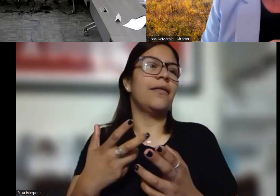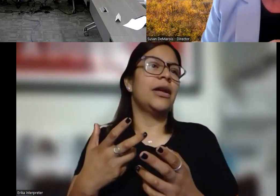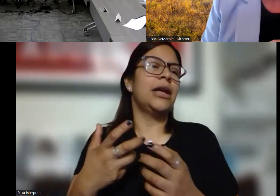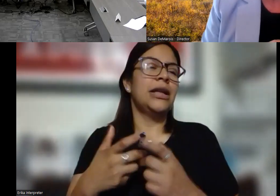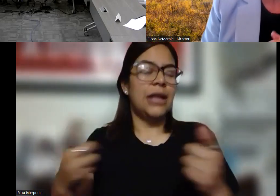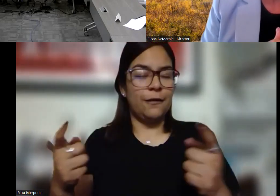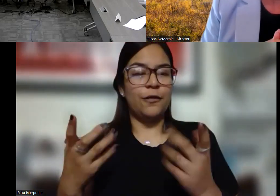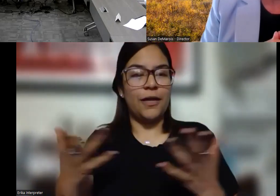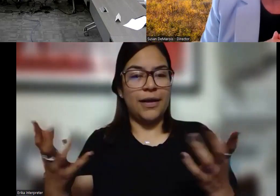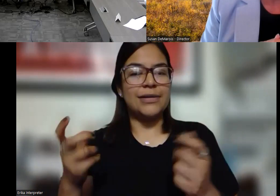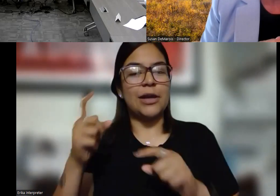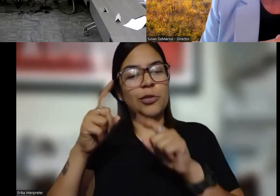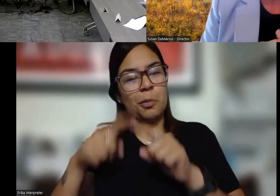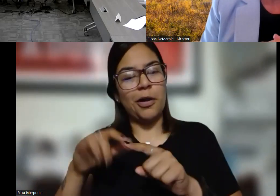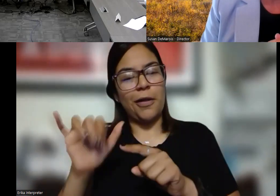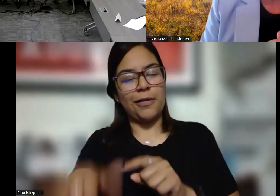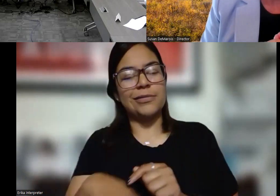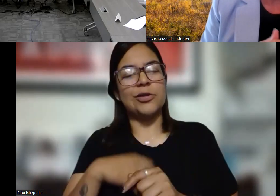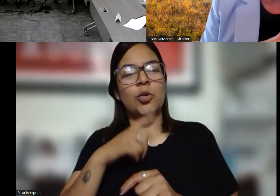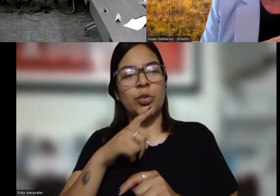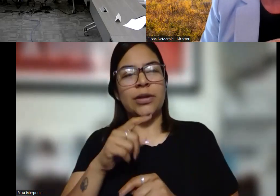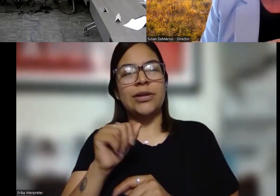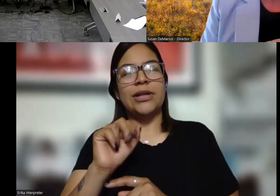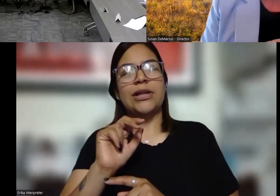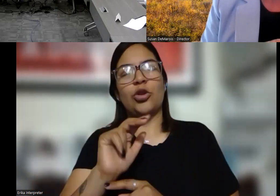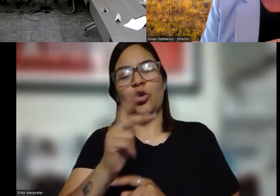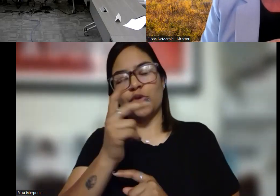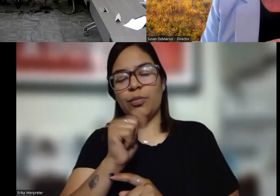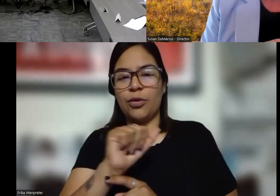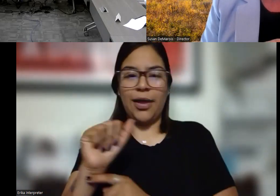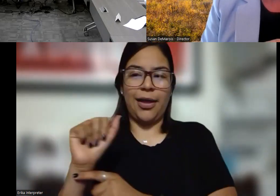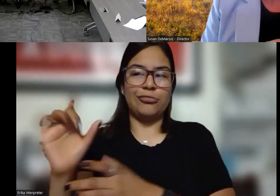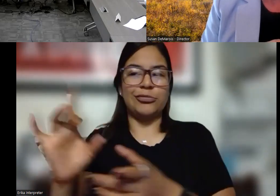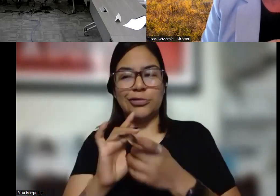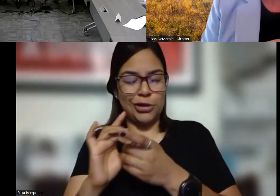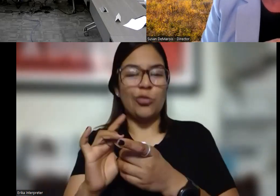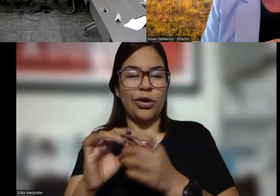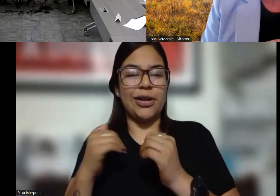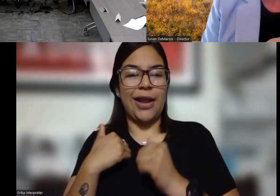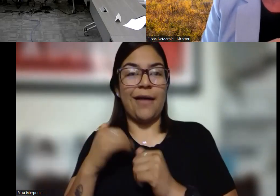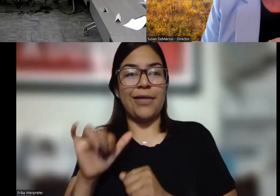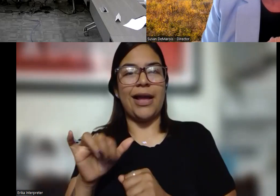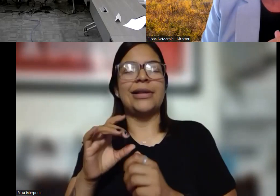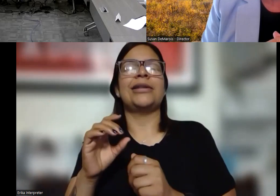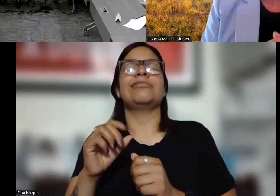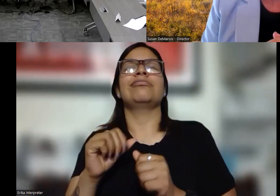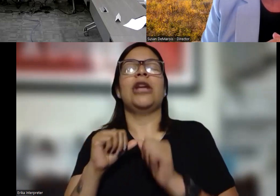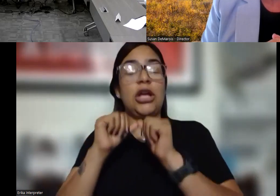um this is really focused on the triaa network um not in isolation but that is has been the focus of